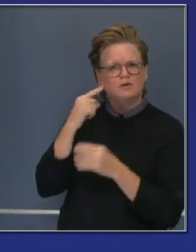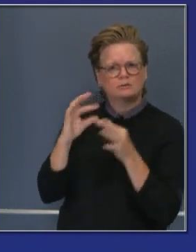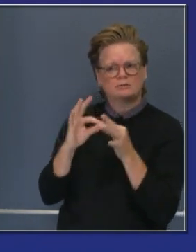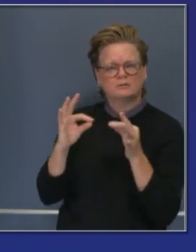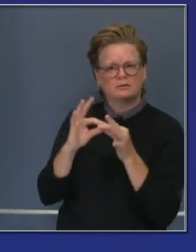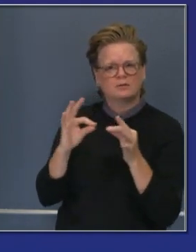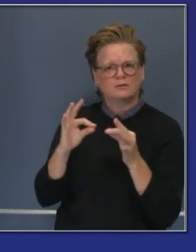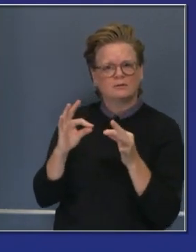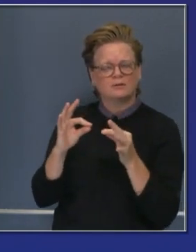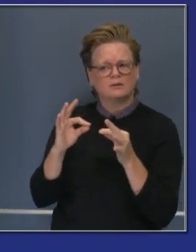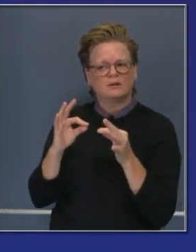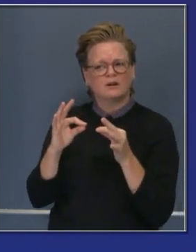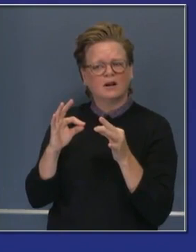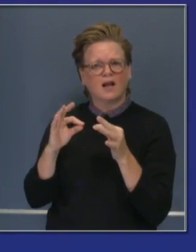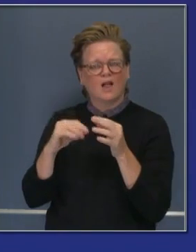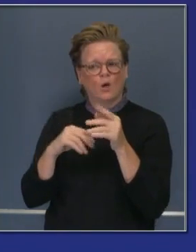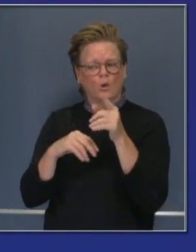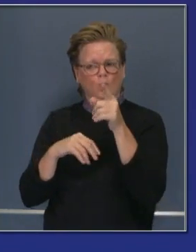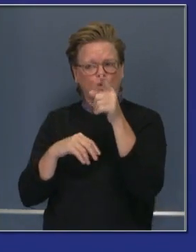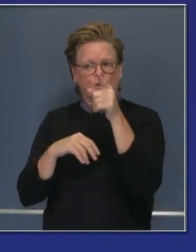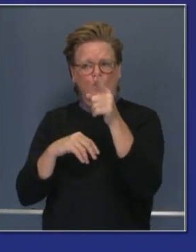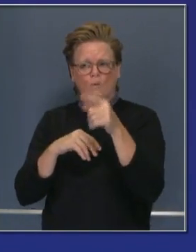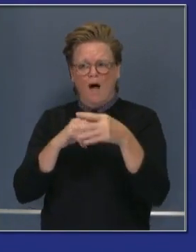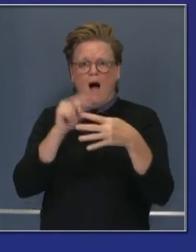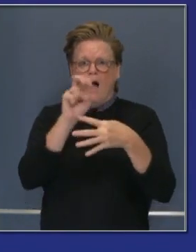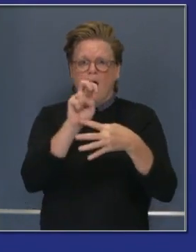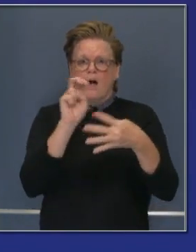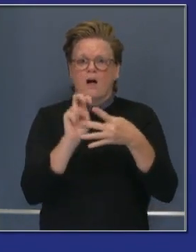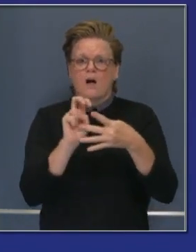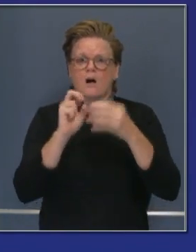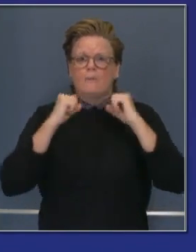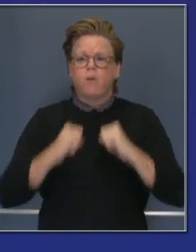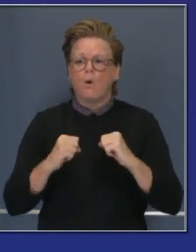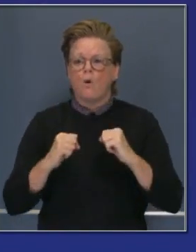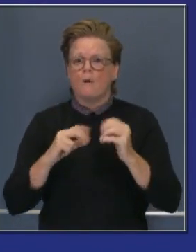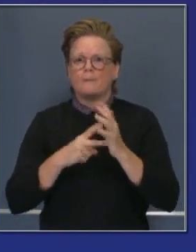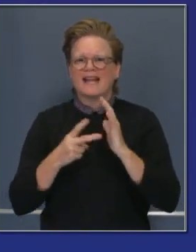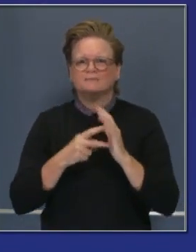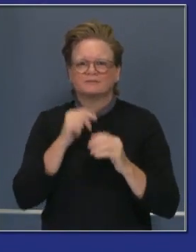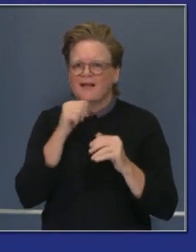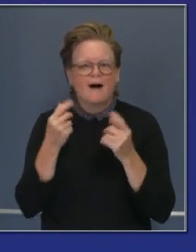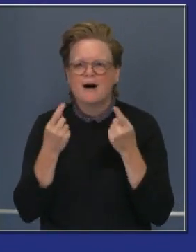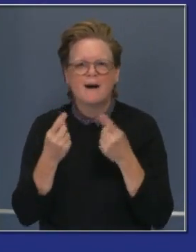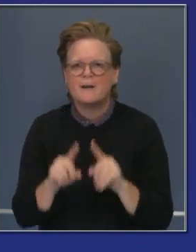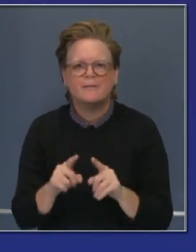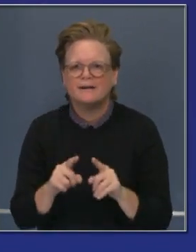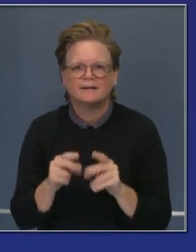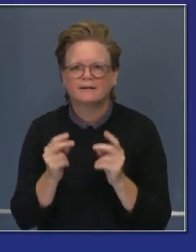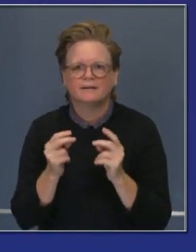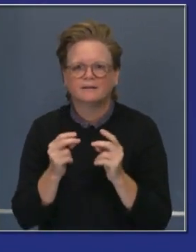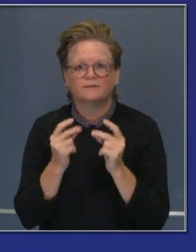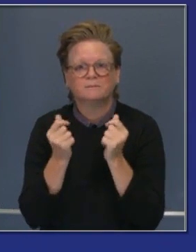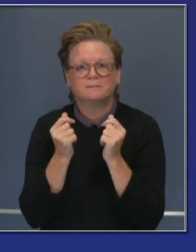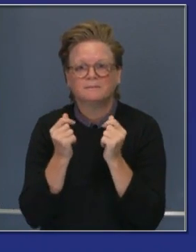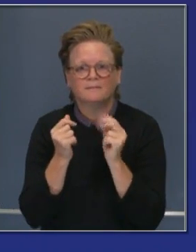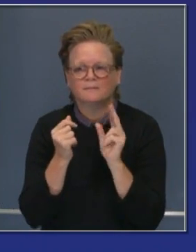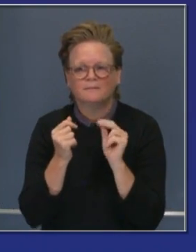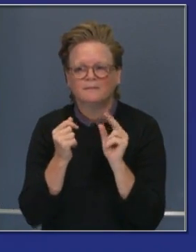I WANT TO REITERATE A COUPLE POINTS. FIRST, COUNTIES ARE GOING TO BE SLOW MOVING THROUGH THIS.